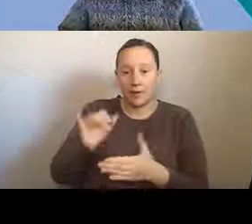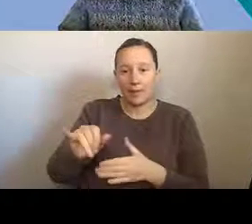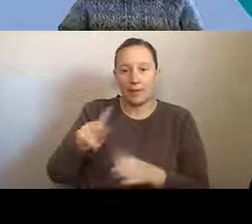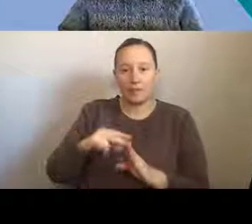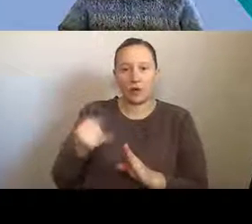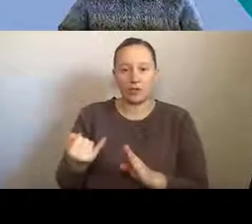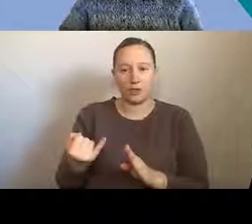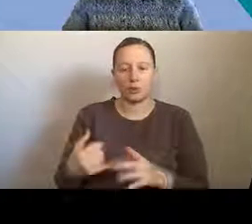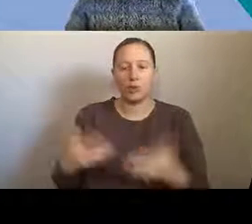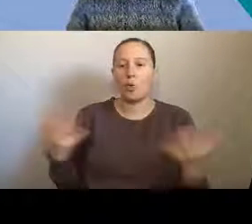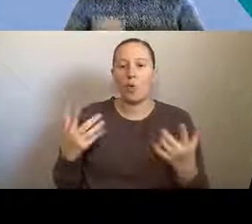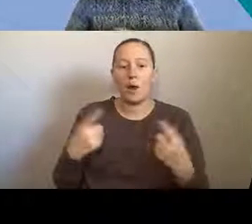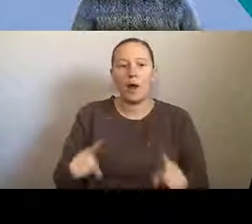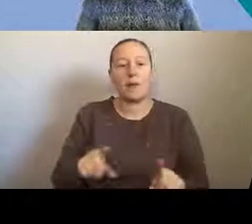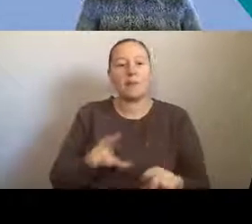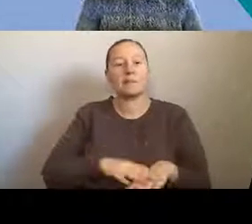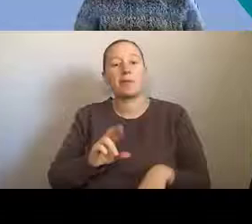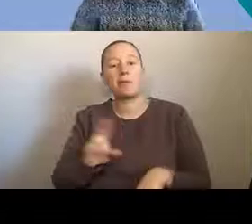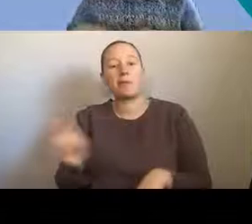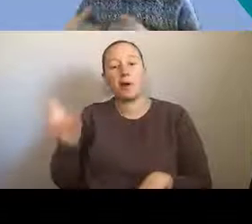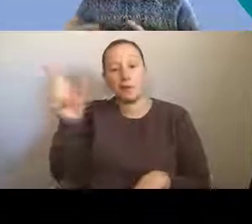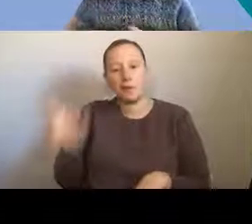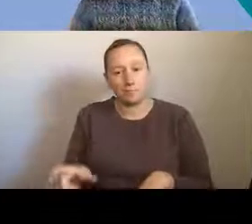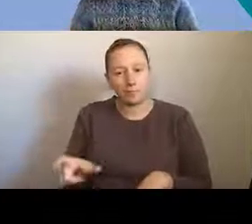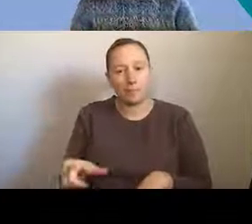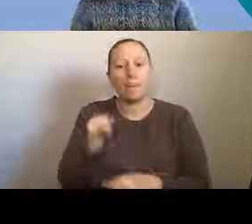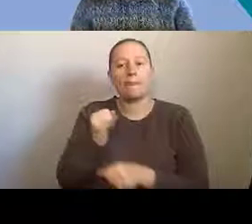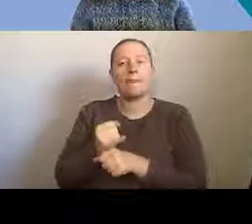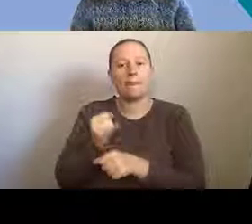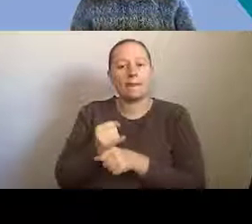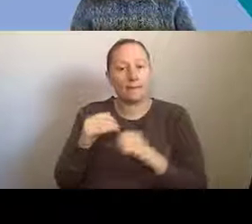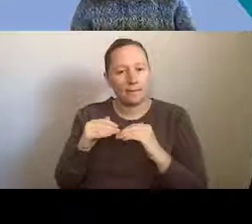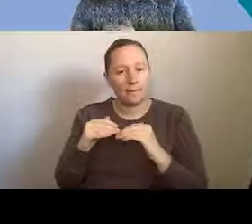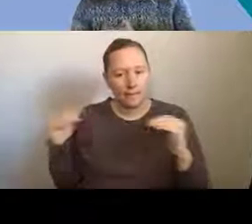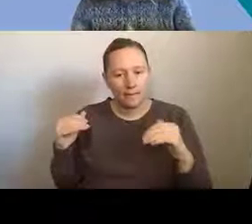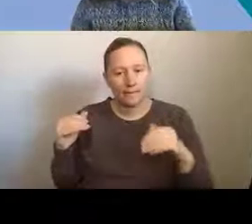So what happens on the other side? So at your institution, and at this point